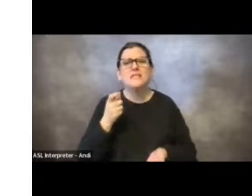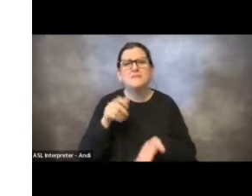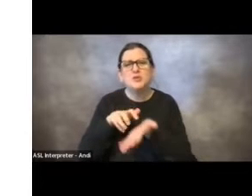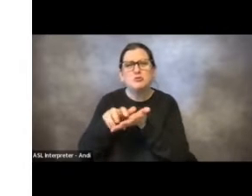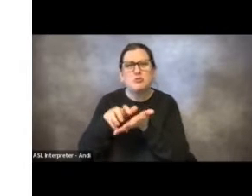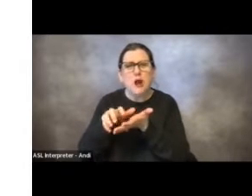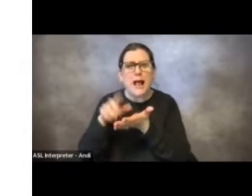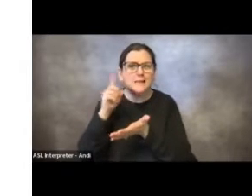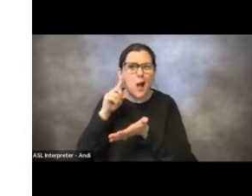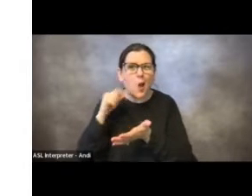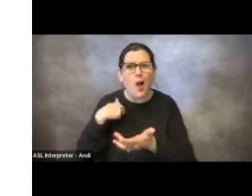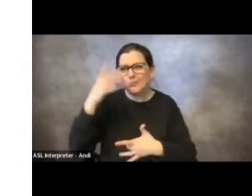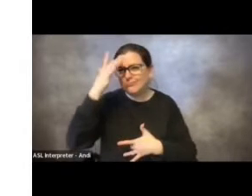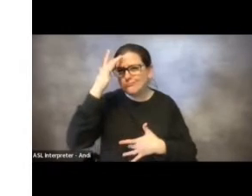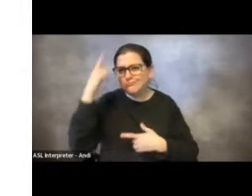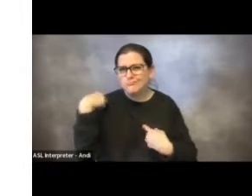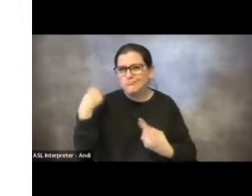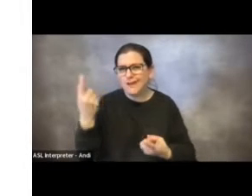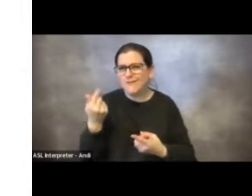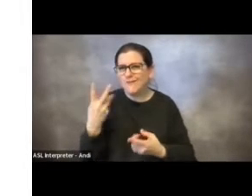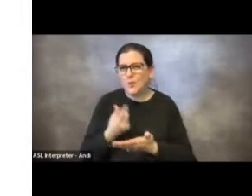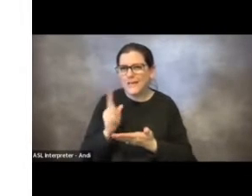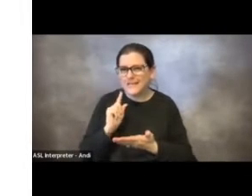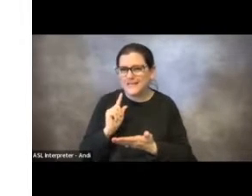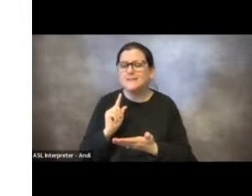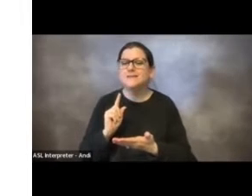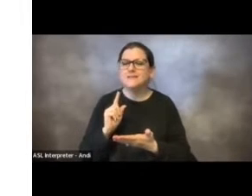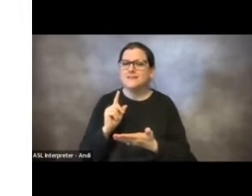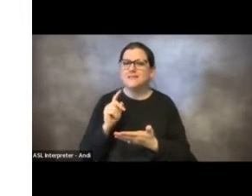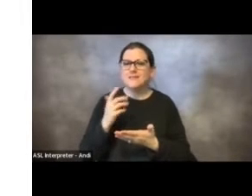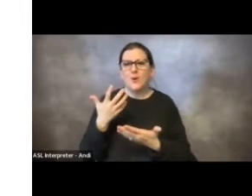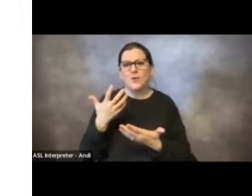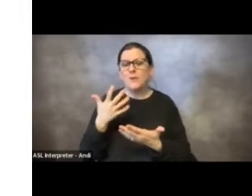been ill for the past few weeks. So it may go in and out. Excuse